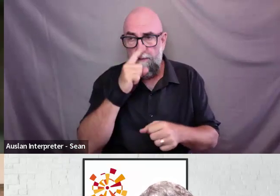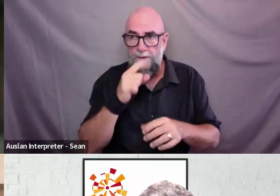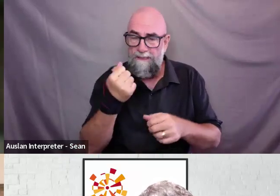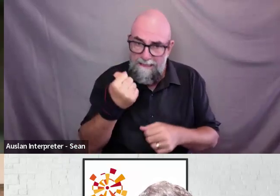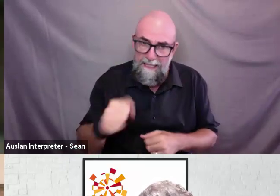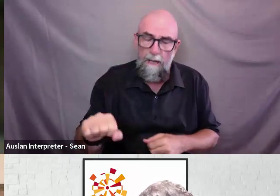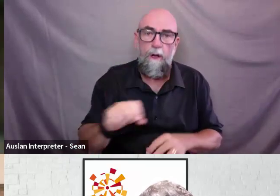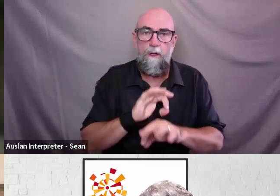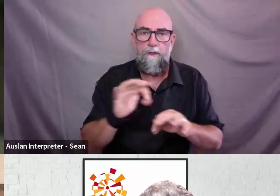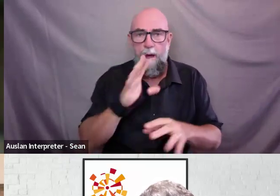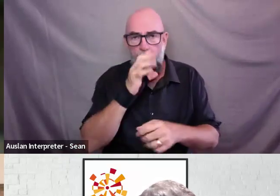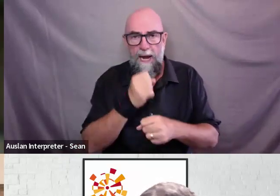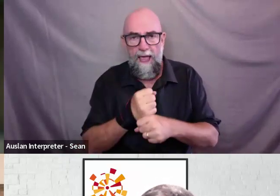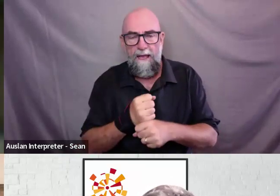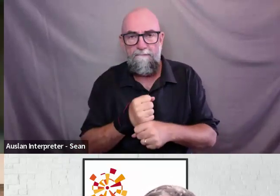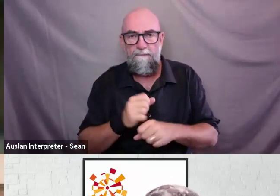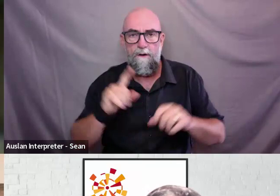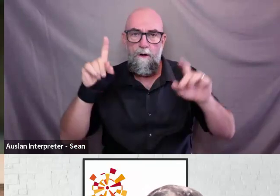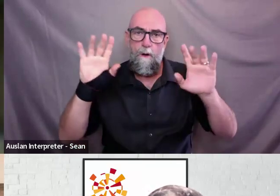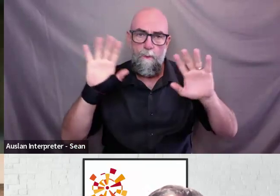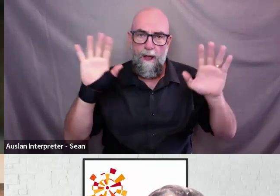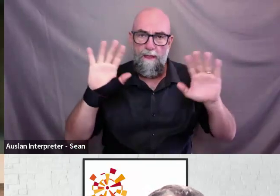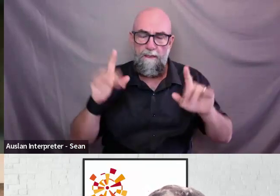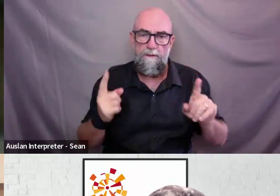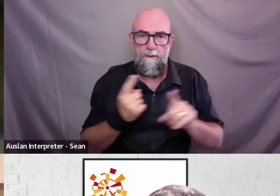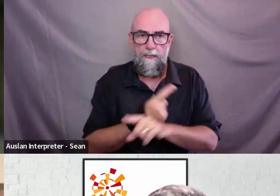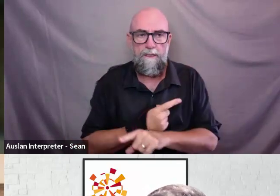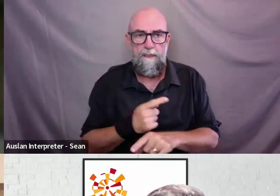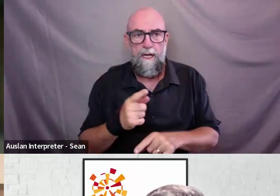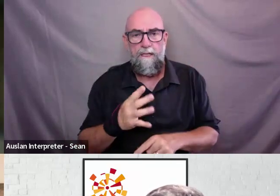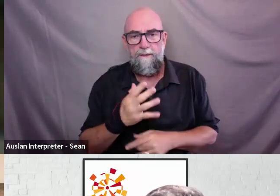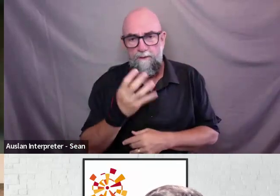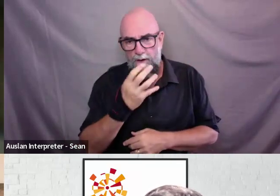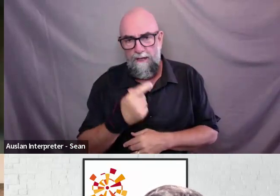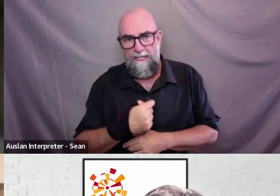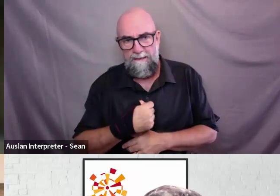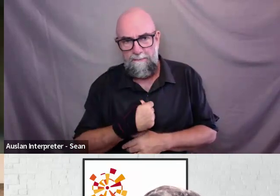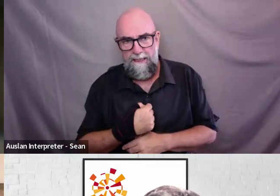people on the journey, James, so I respect that note. I think one of the